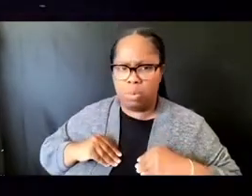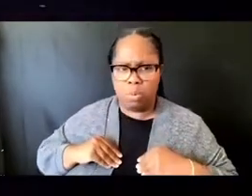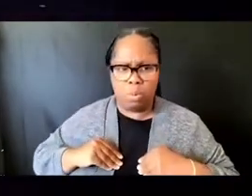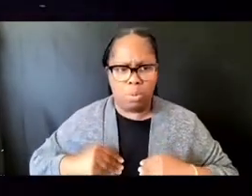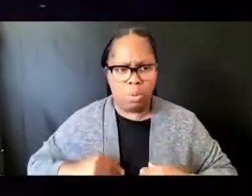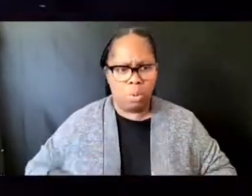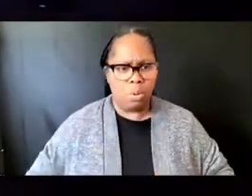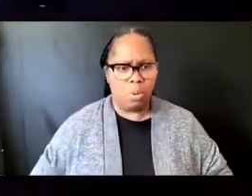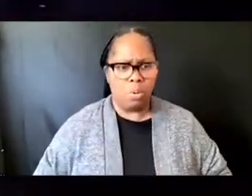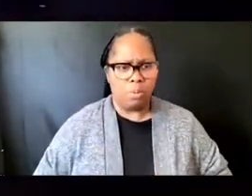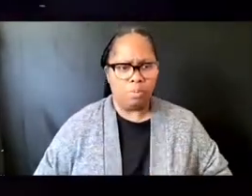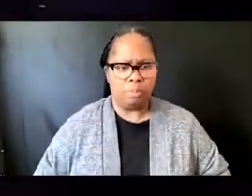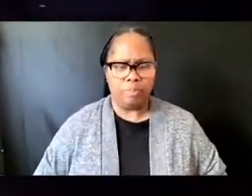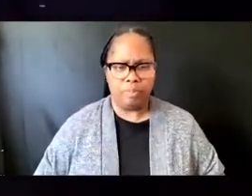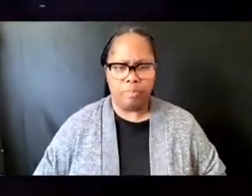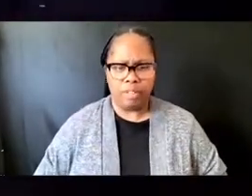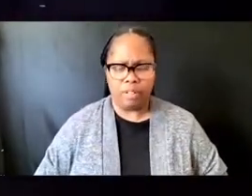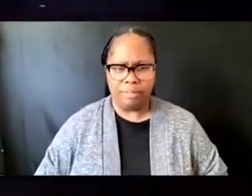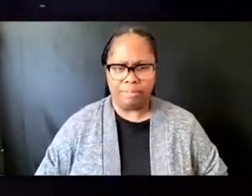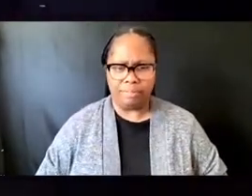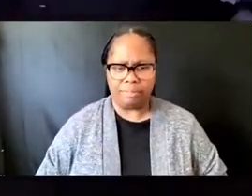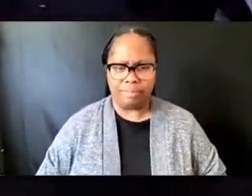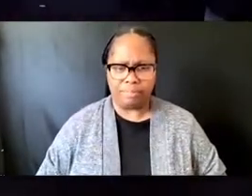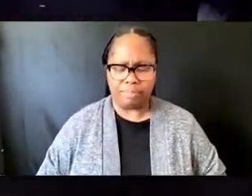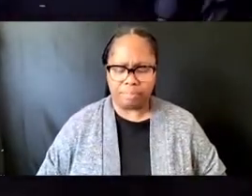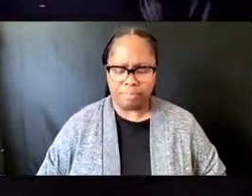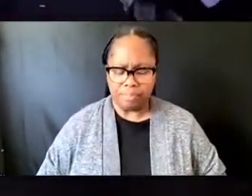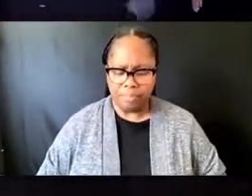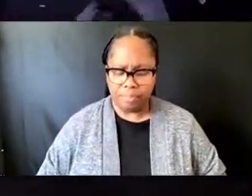(singing in foreign language)